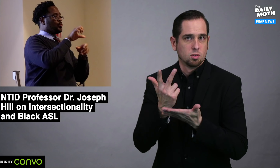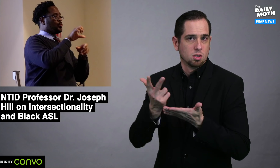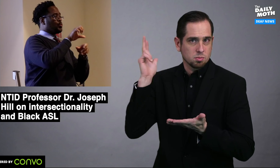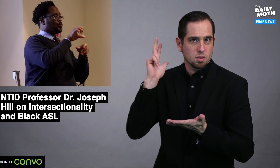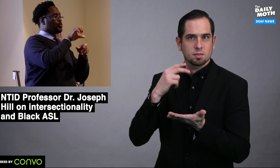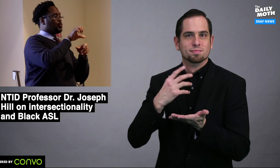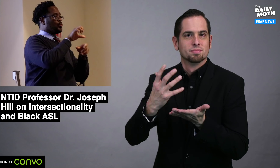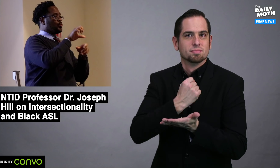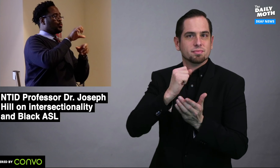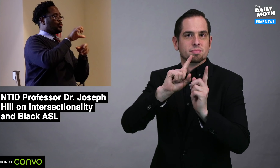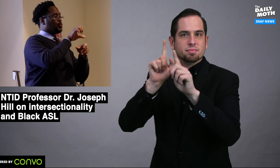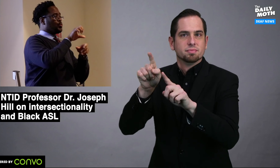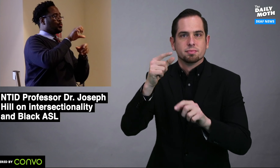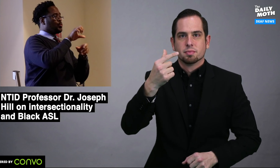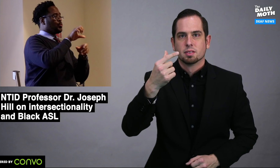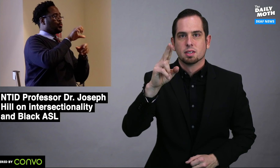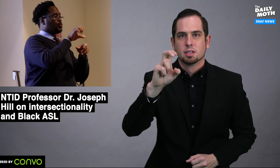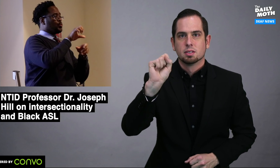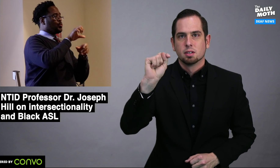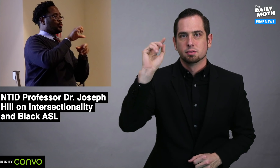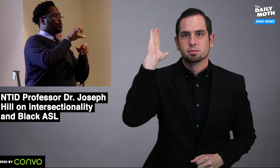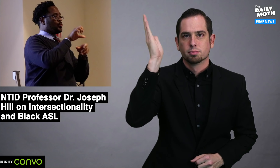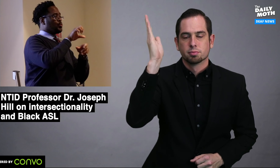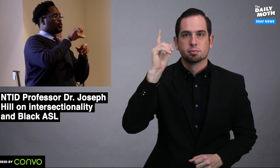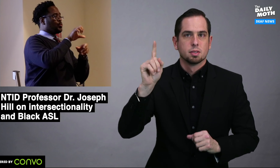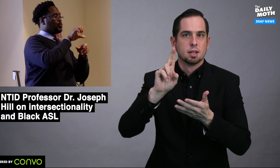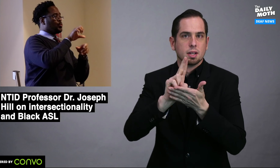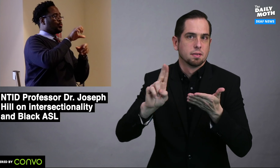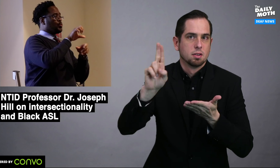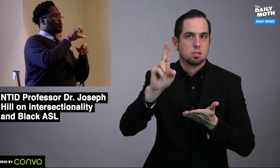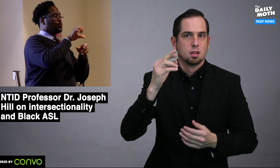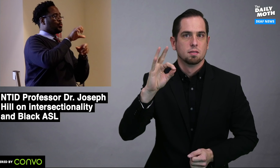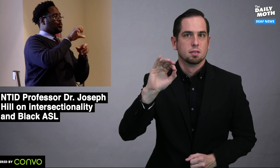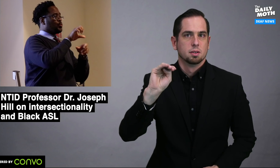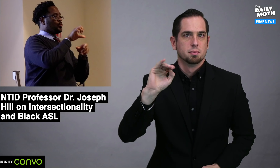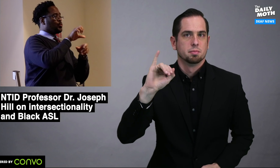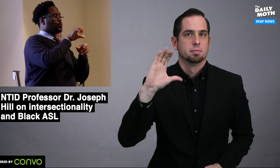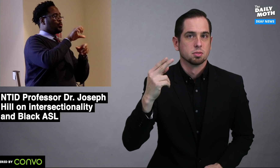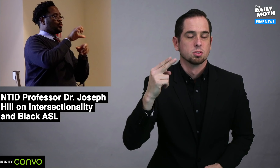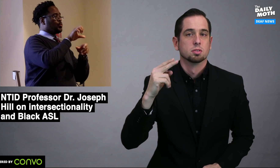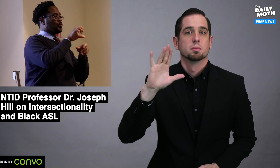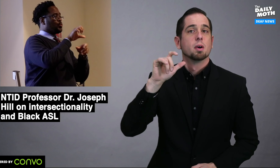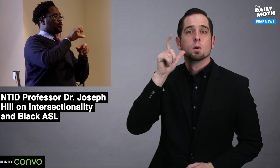Three weeks ago I had the opportunity to attend a guest presentation at the University of Michigan by